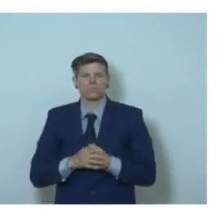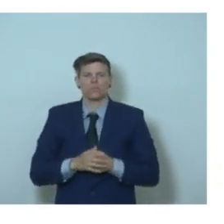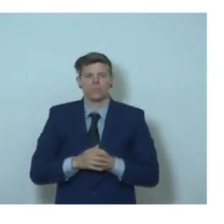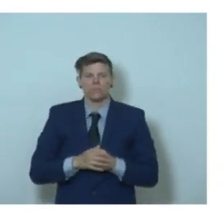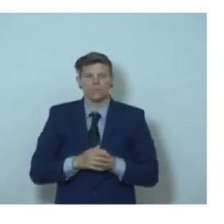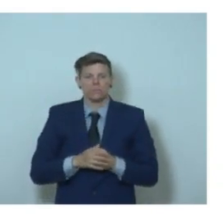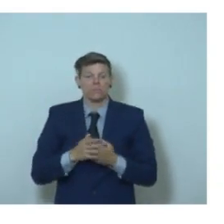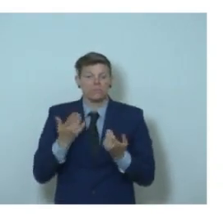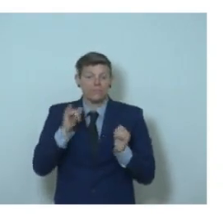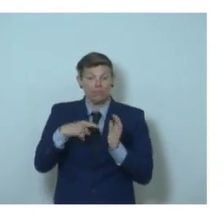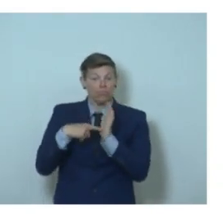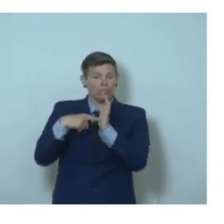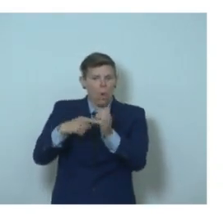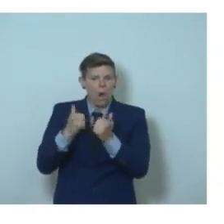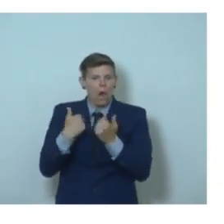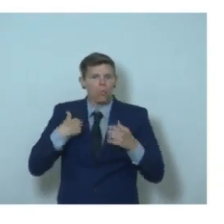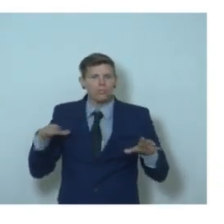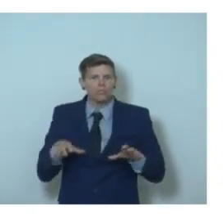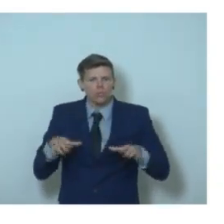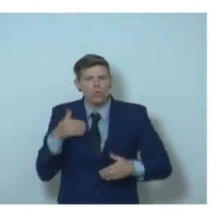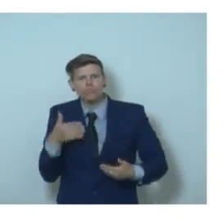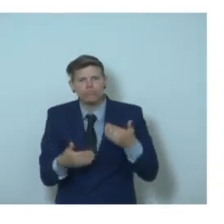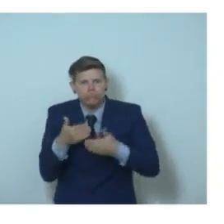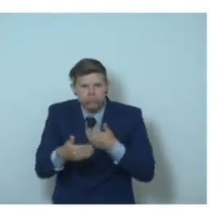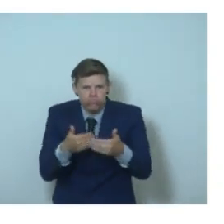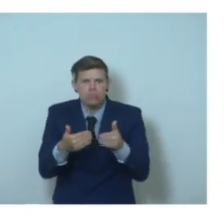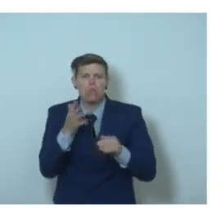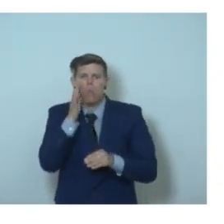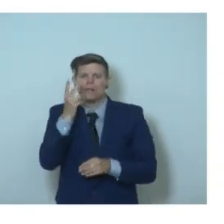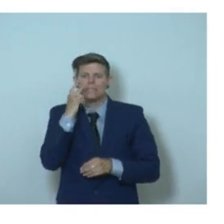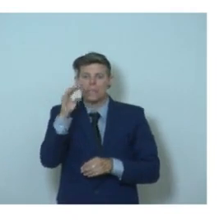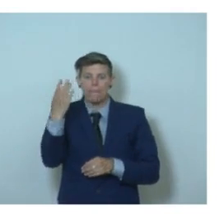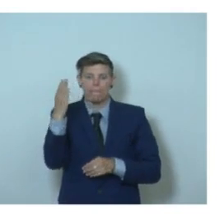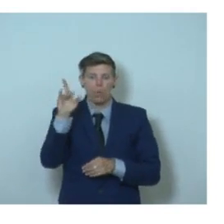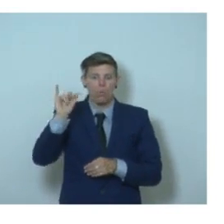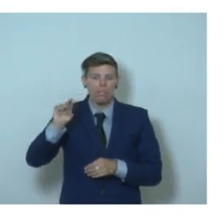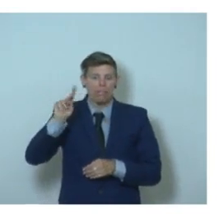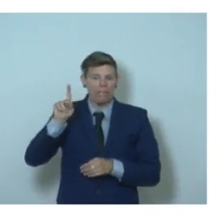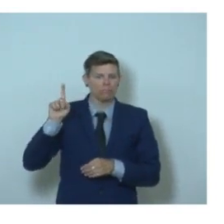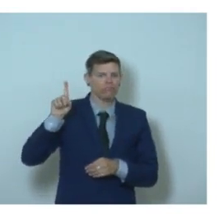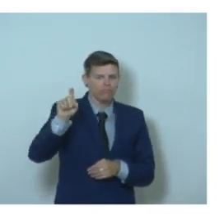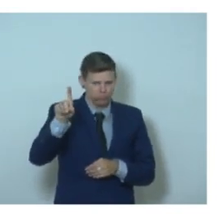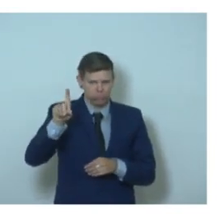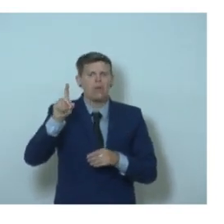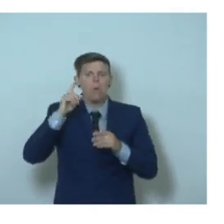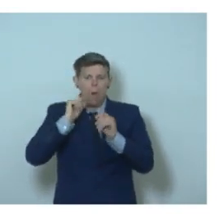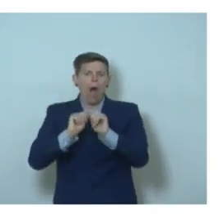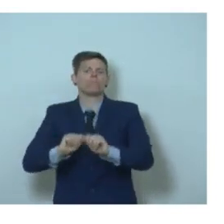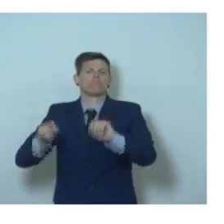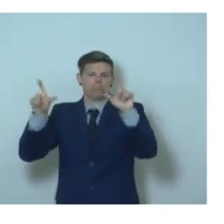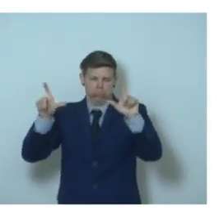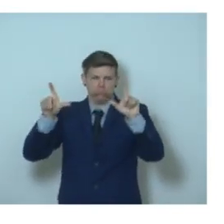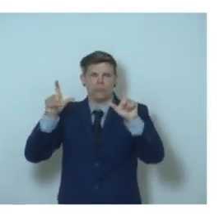THESE VERY BRIEFLY WITH YOU TODAY, BUT IT SHOWS HOW WE’RE DOING AND ACTUALLY EACH OF THOSE BLUE LINKS YOU CAN SEE THERE IN THE SECOND COLUMN.